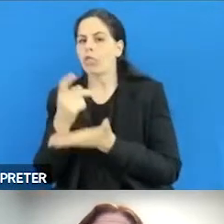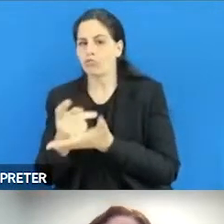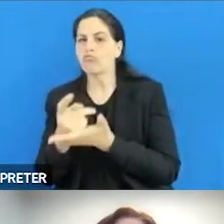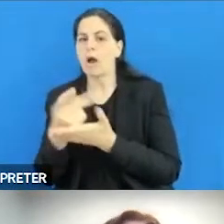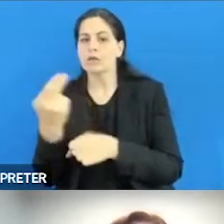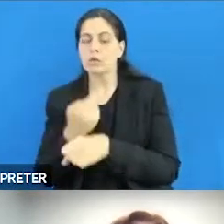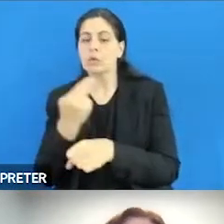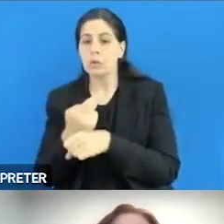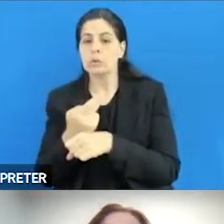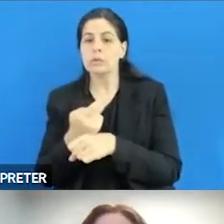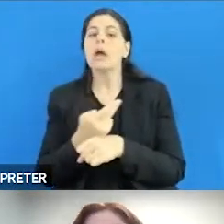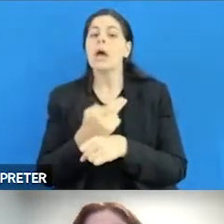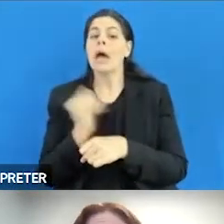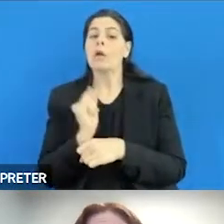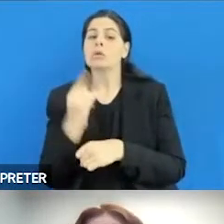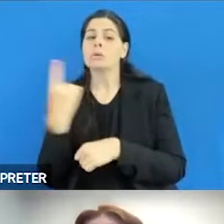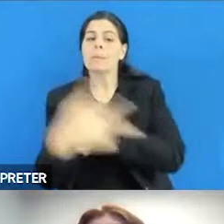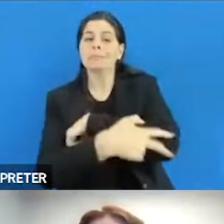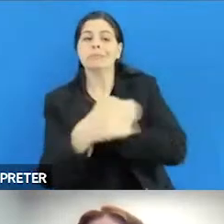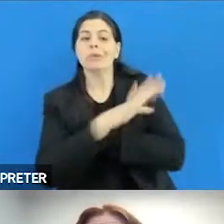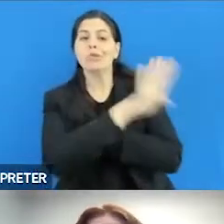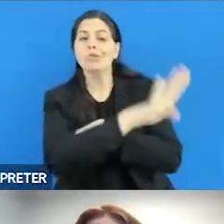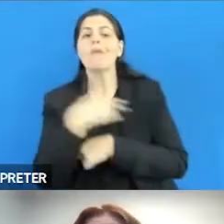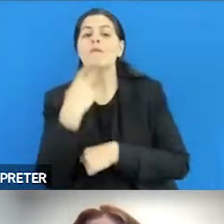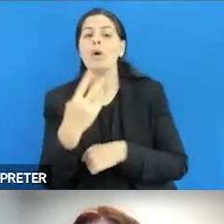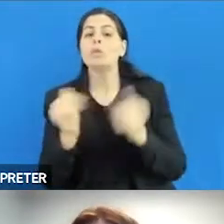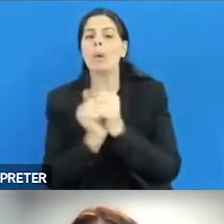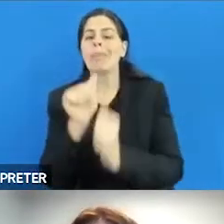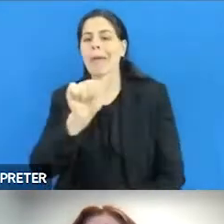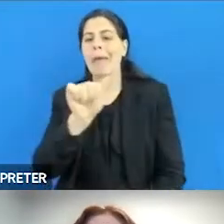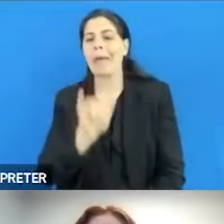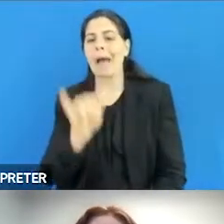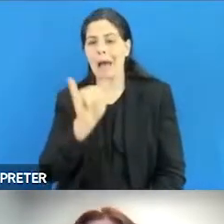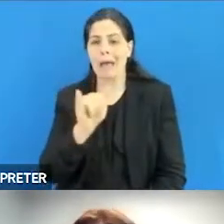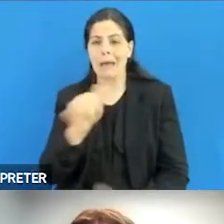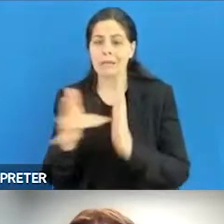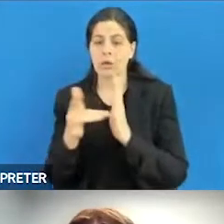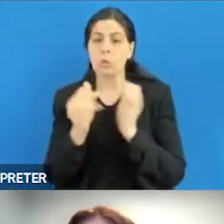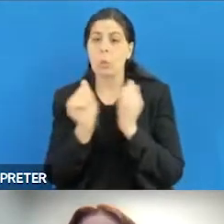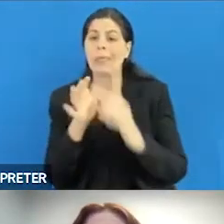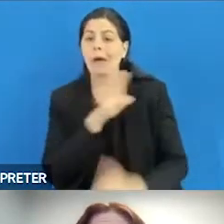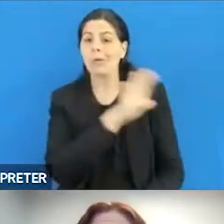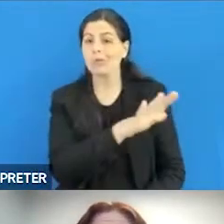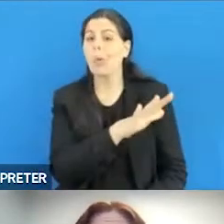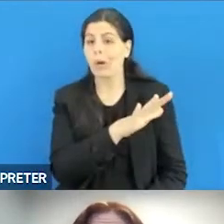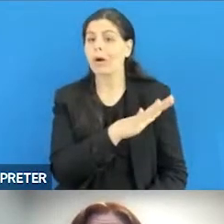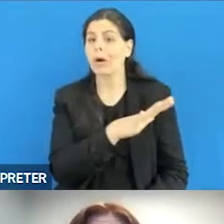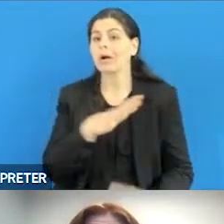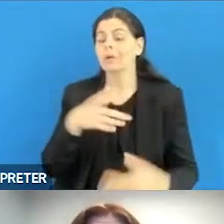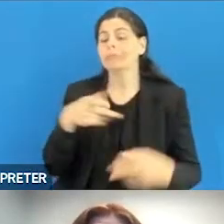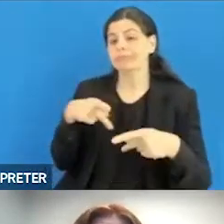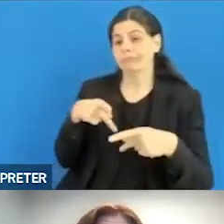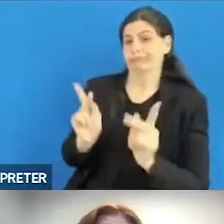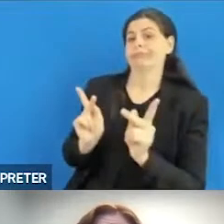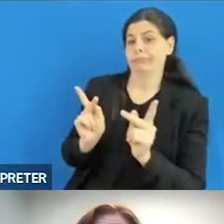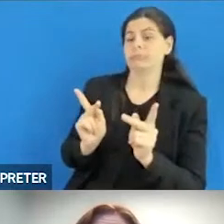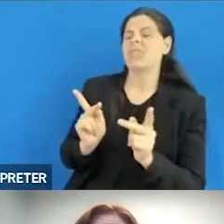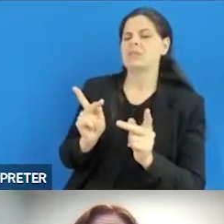from your voice through AI technology without your consent. There's language about that in our independent podcast agreement.